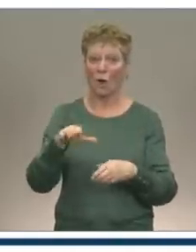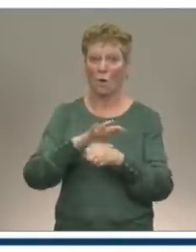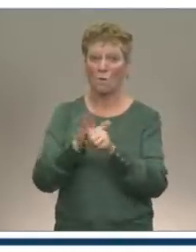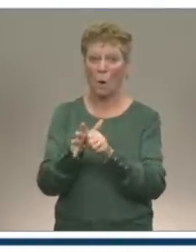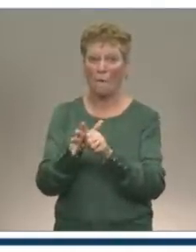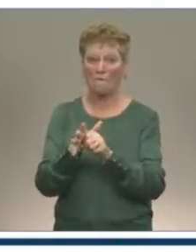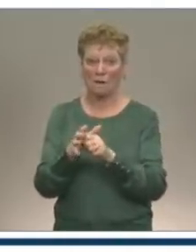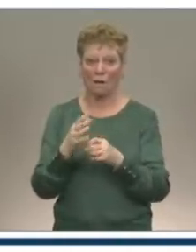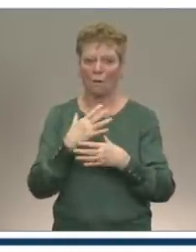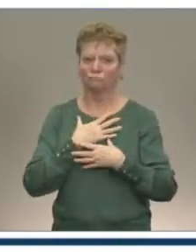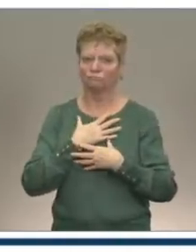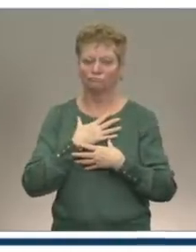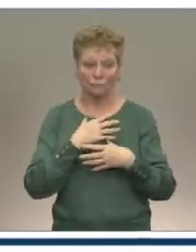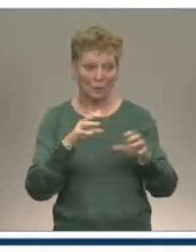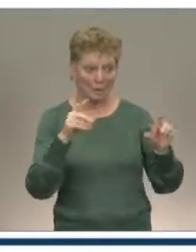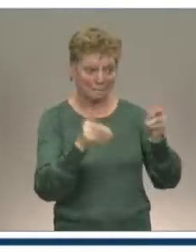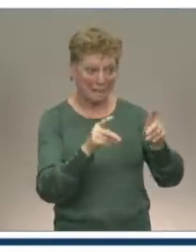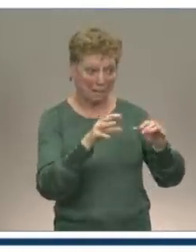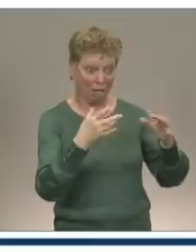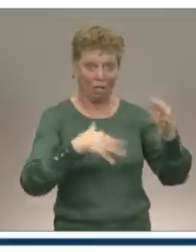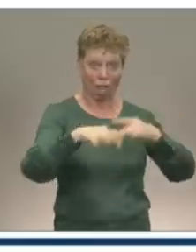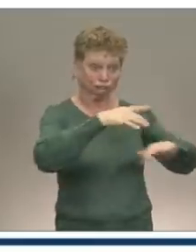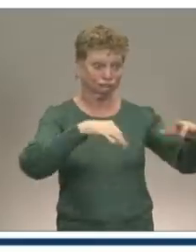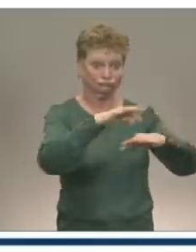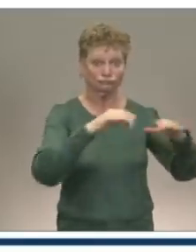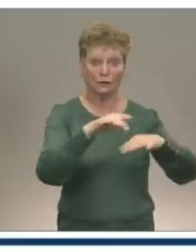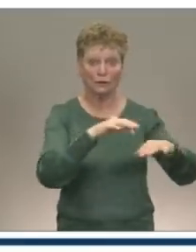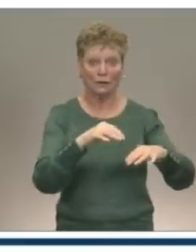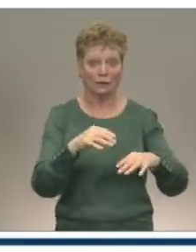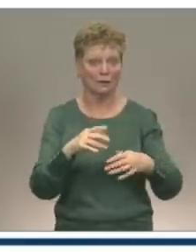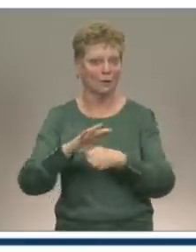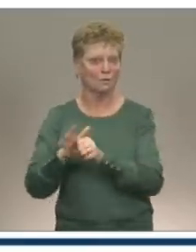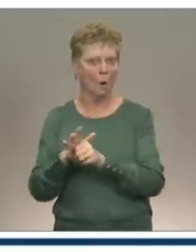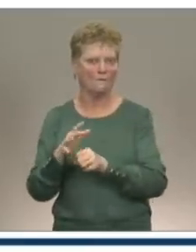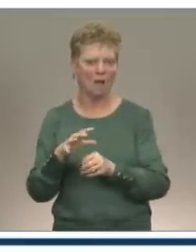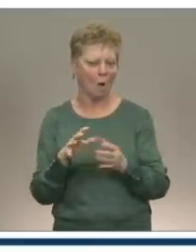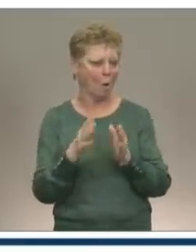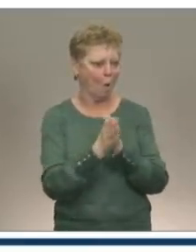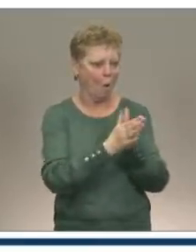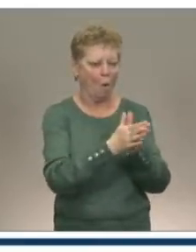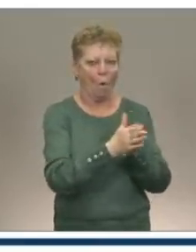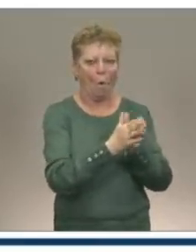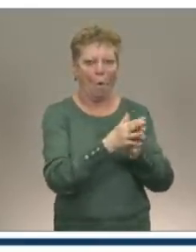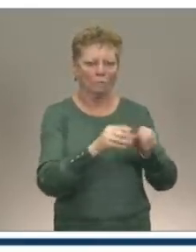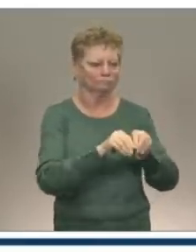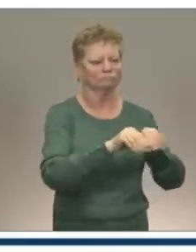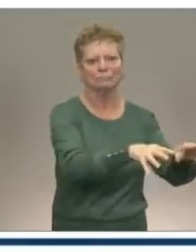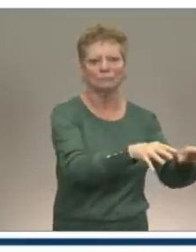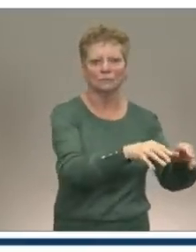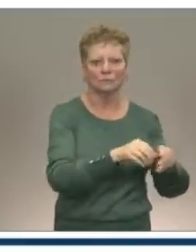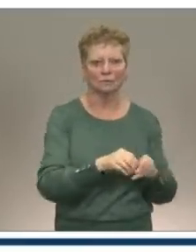people aren't vaccinated but fully vaccinated people can also carry and transmit the virus even